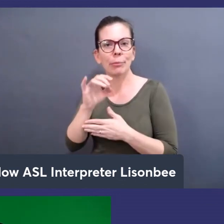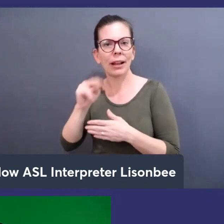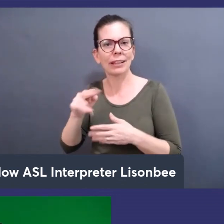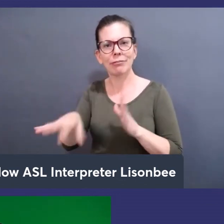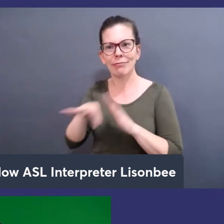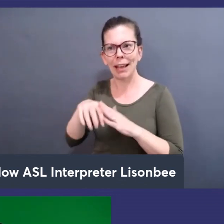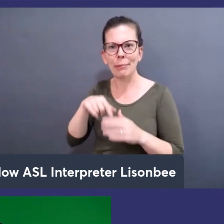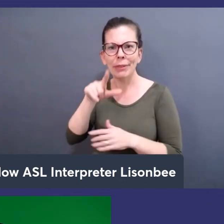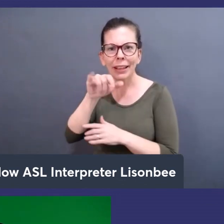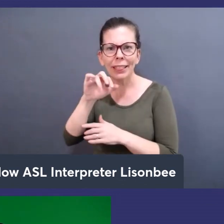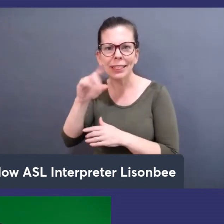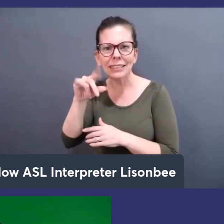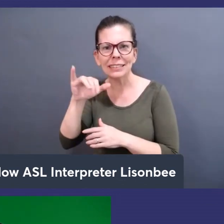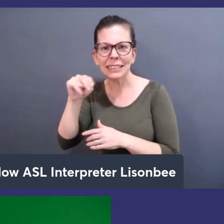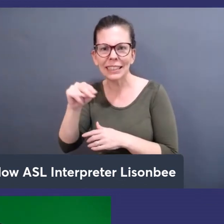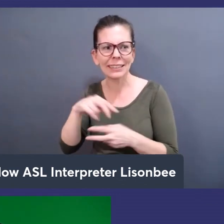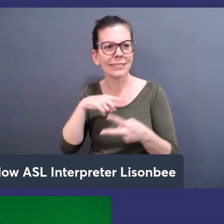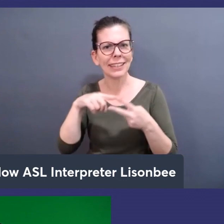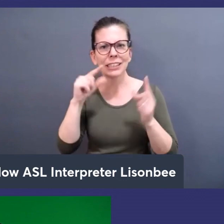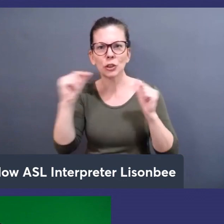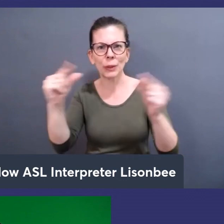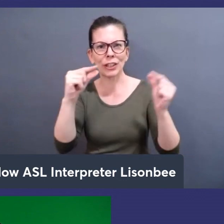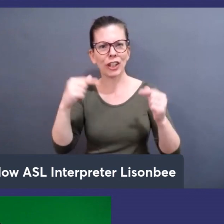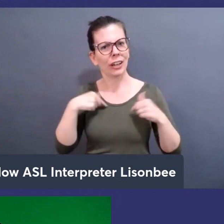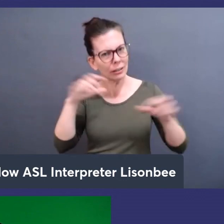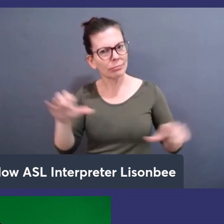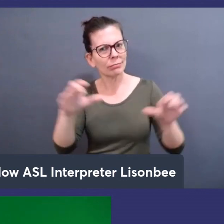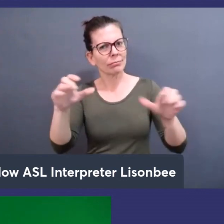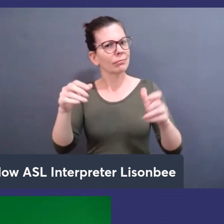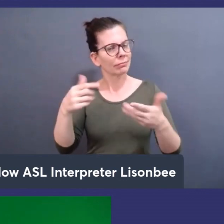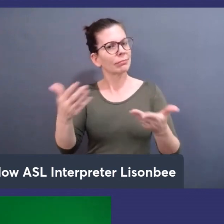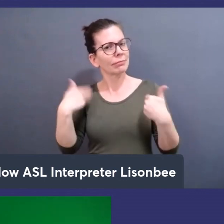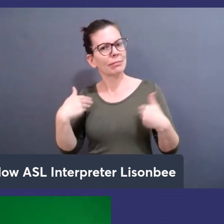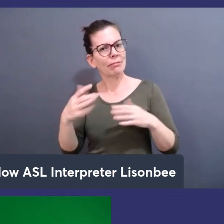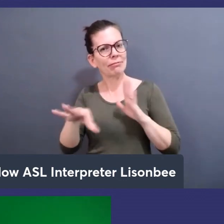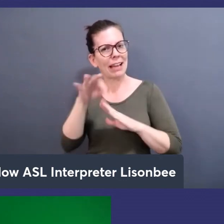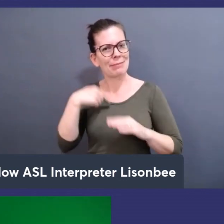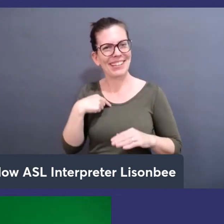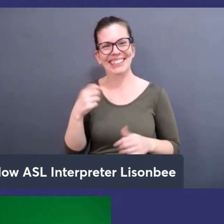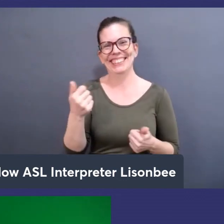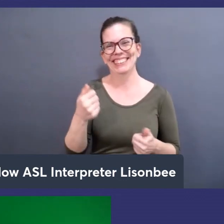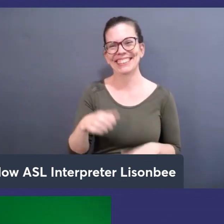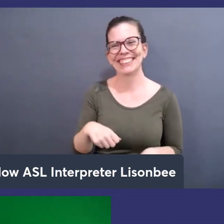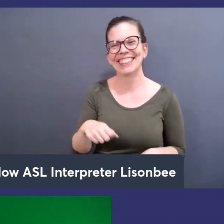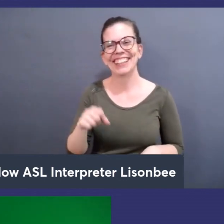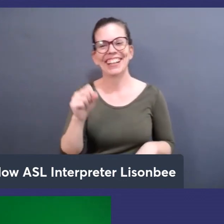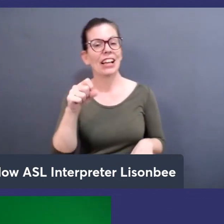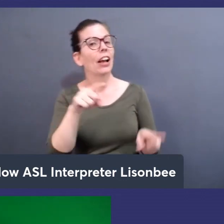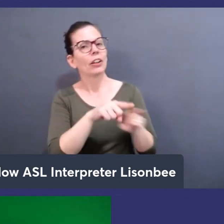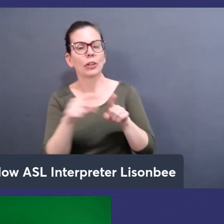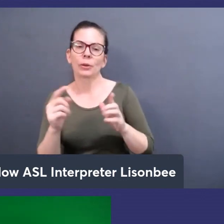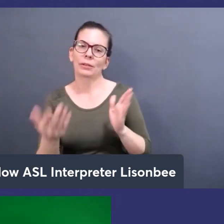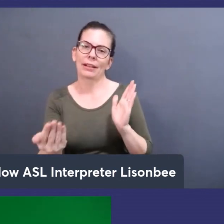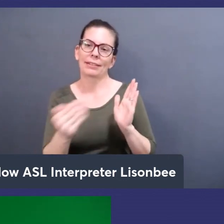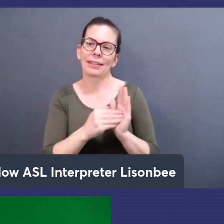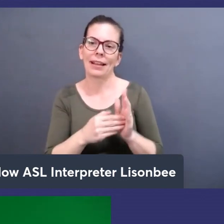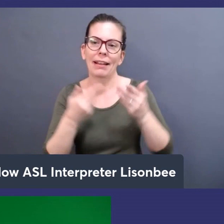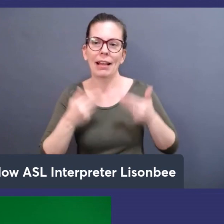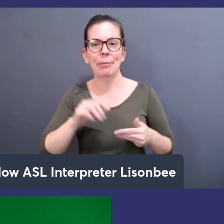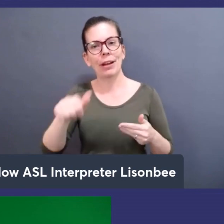Ping me on Twitter, man. I'm active, so yeah. There you go. And once again, I am your other host, Kyle Lee,